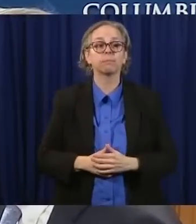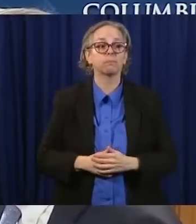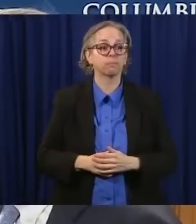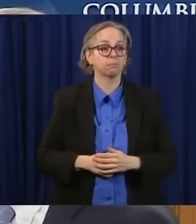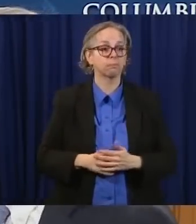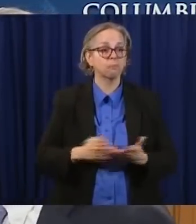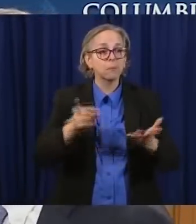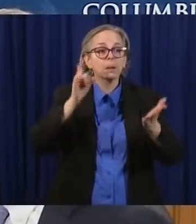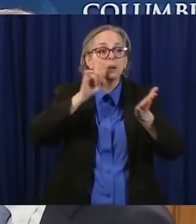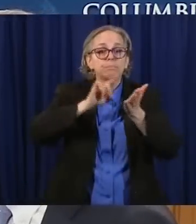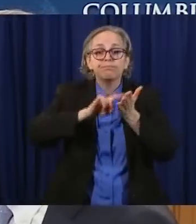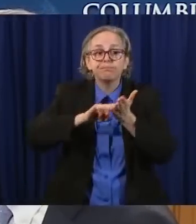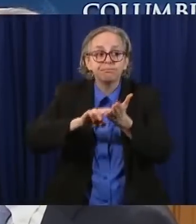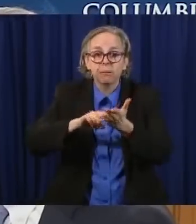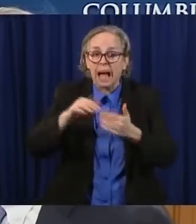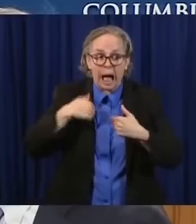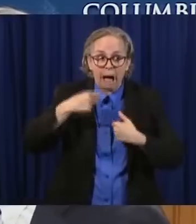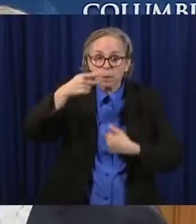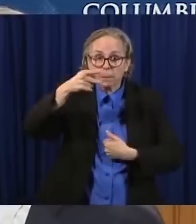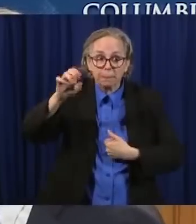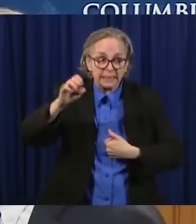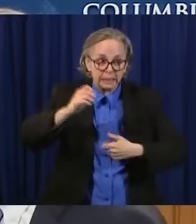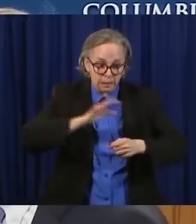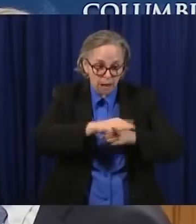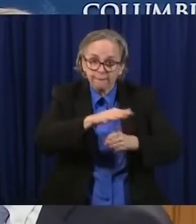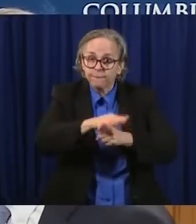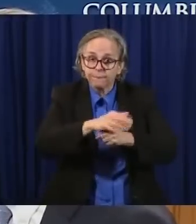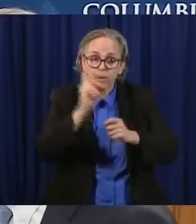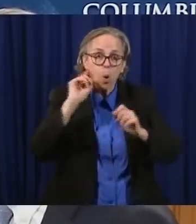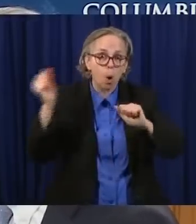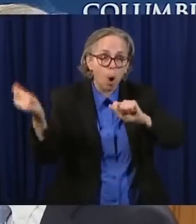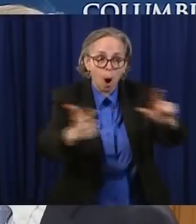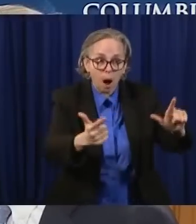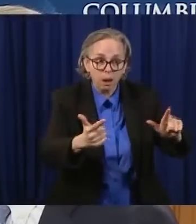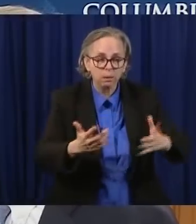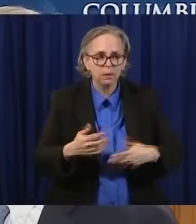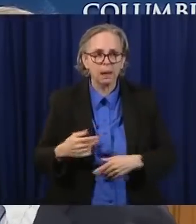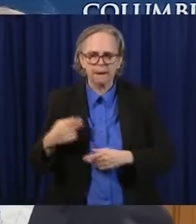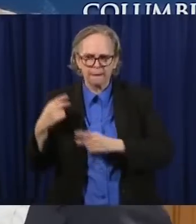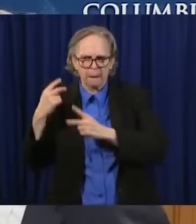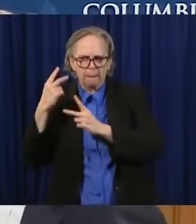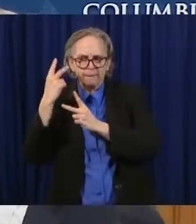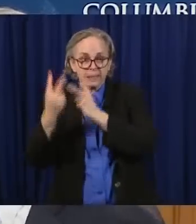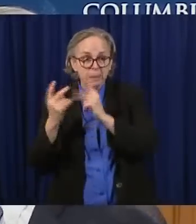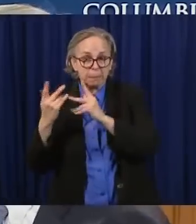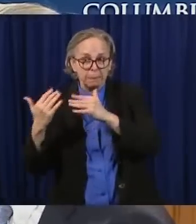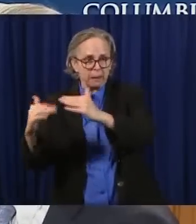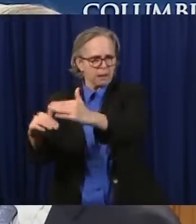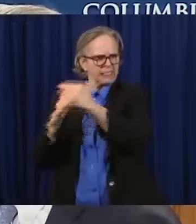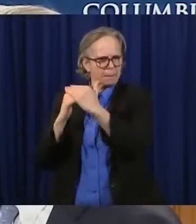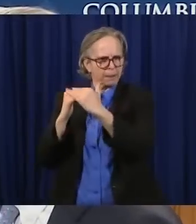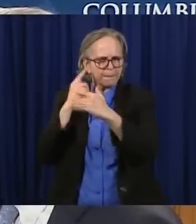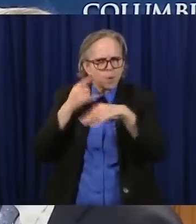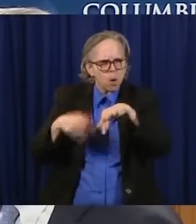THERE MAY BE DIFFERENT THINGS BUT THIS IS AN EXAMPLE.